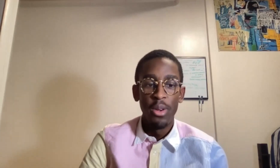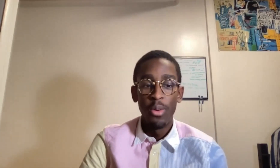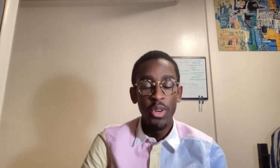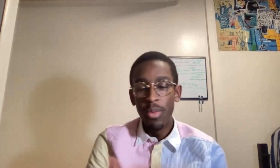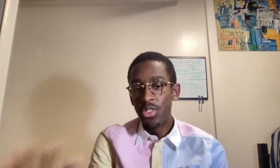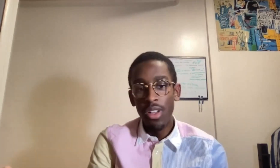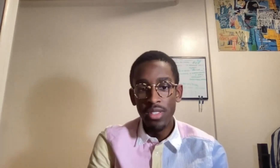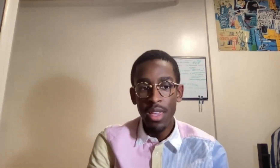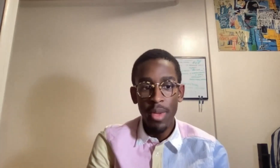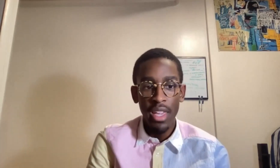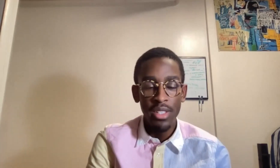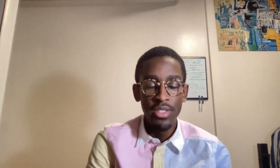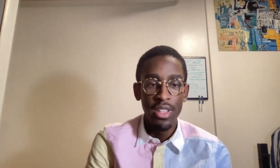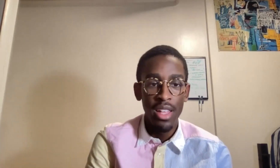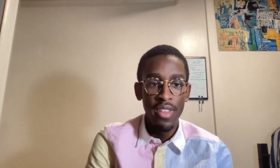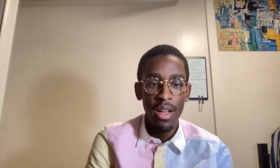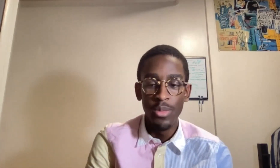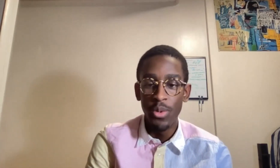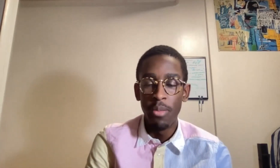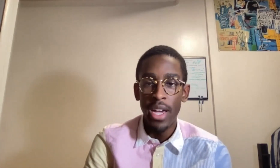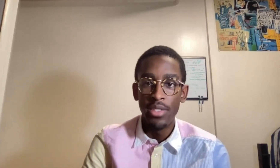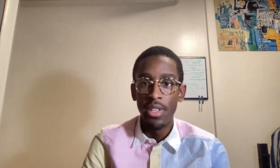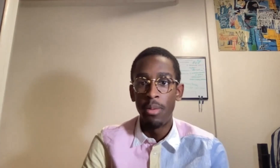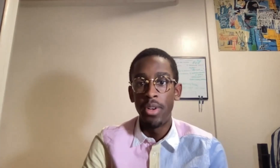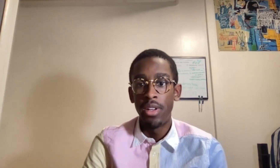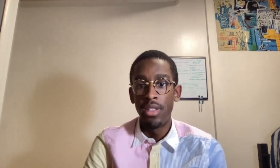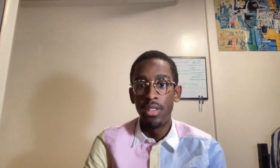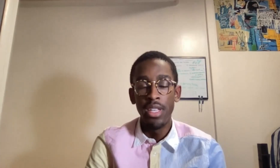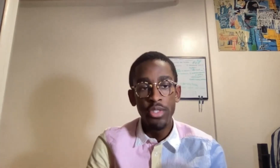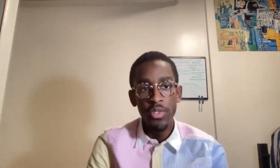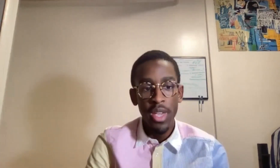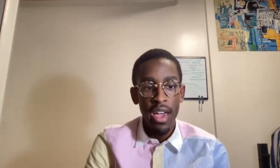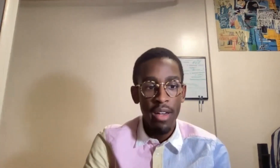We're pretty much all the same age, a lot of times we're matched up on interests we have